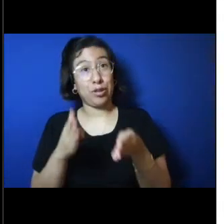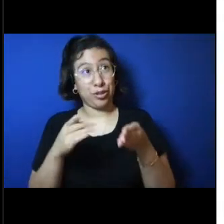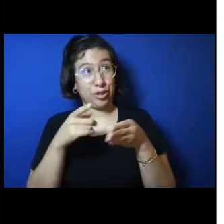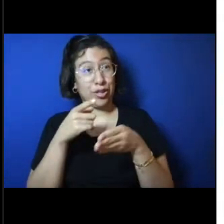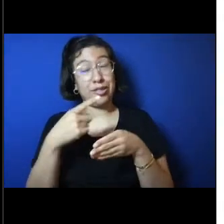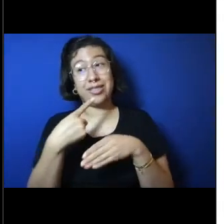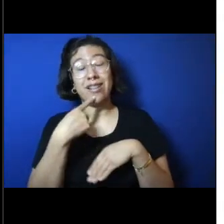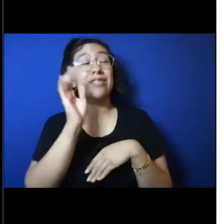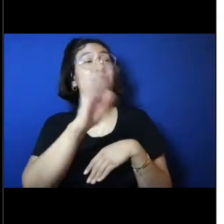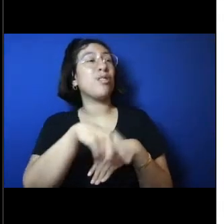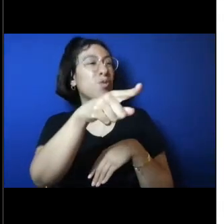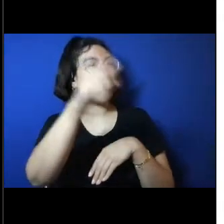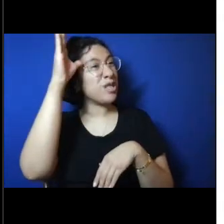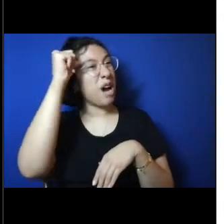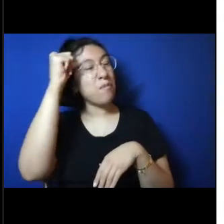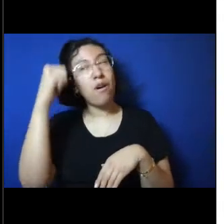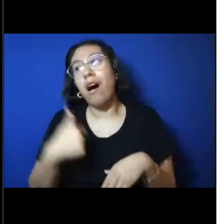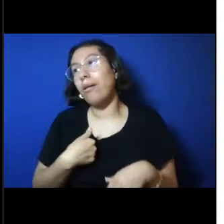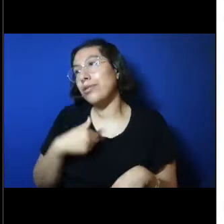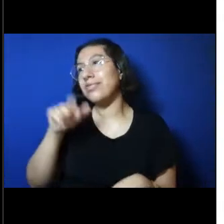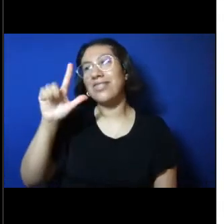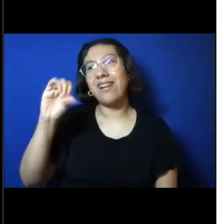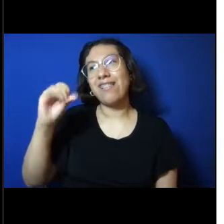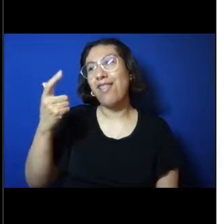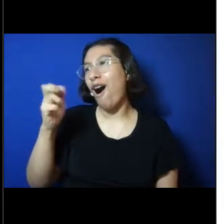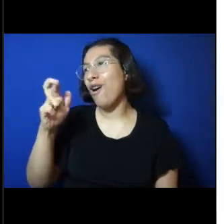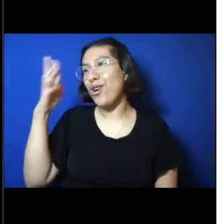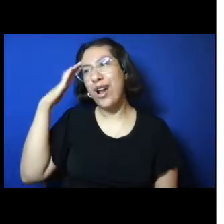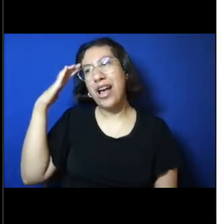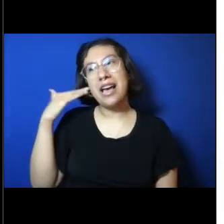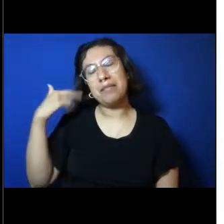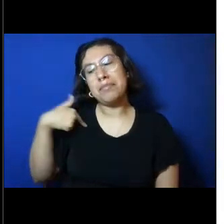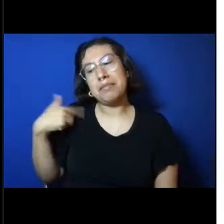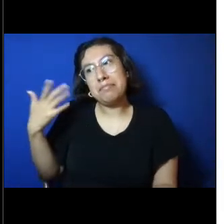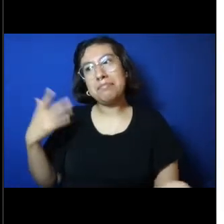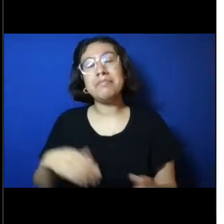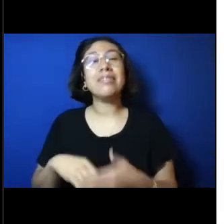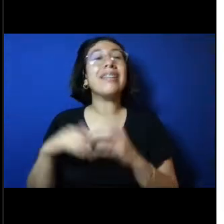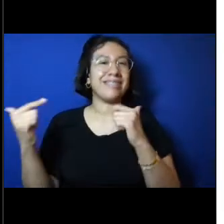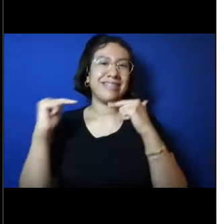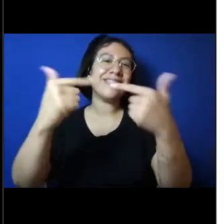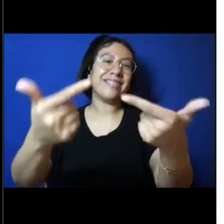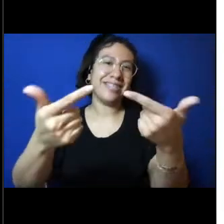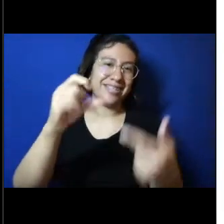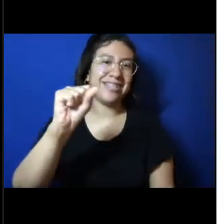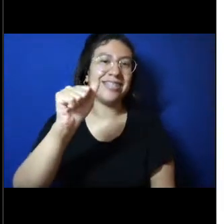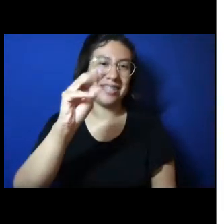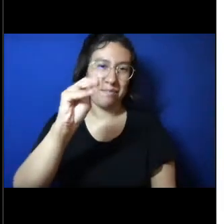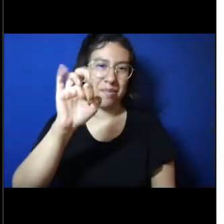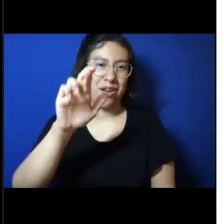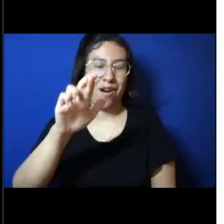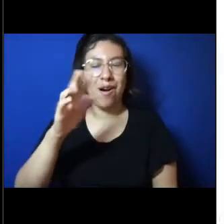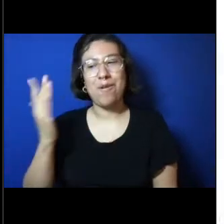just say that you're trying to act like a loggerhead. Exactly, exactly. [Grace] All right, I'm going to hand it back to you, Samir, and I'll hold onto the rest of the questions.